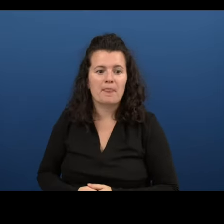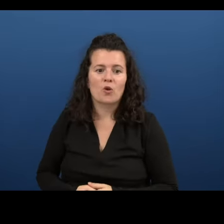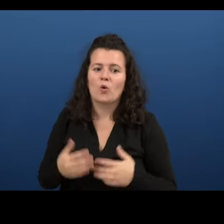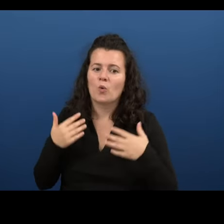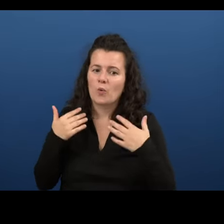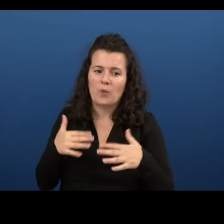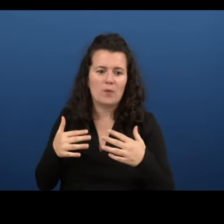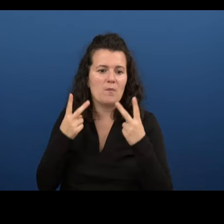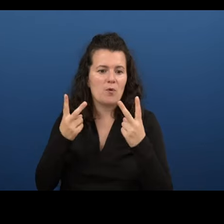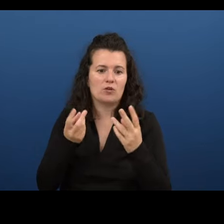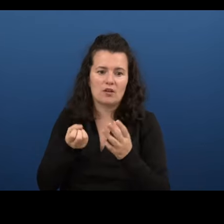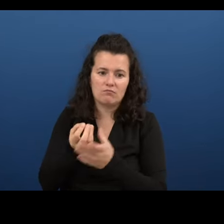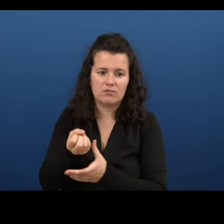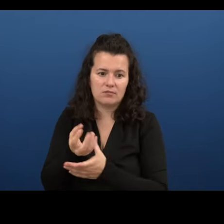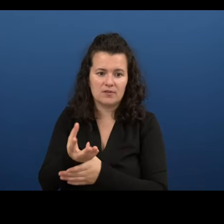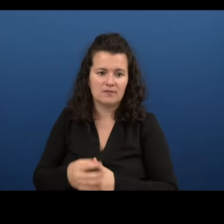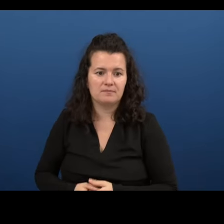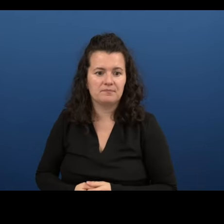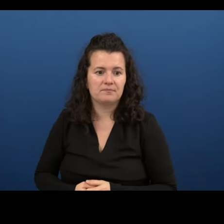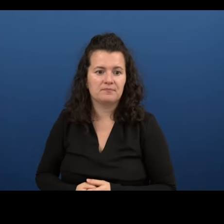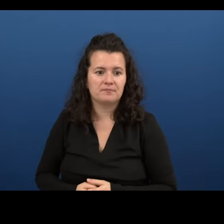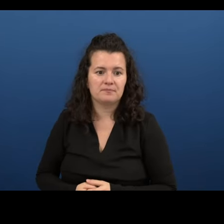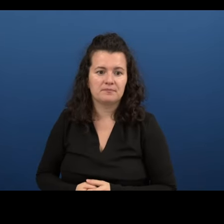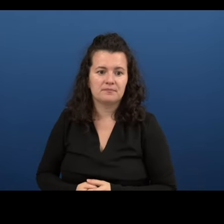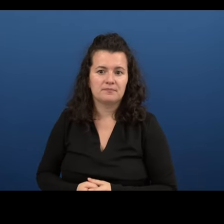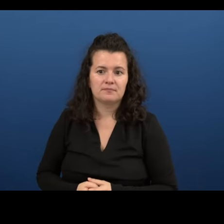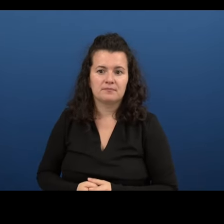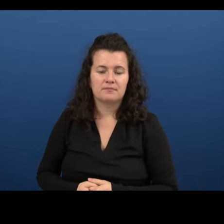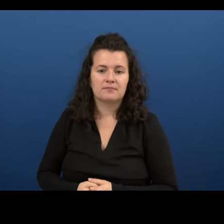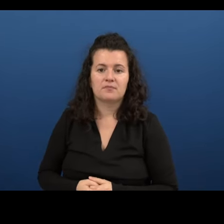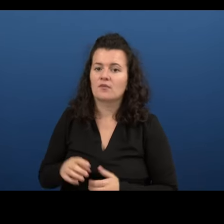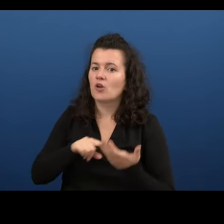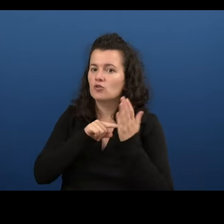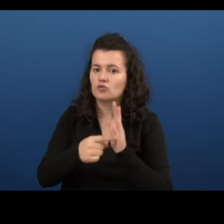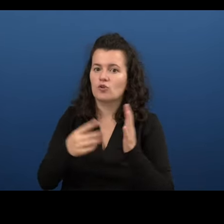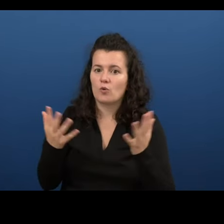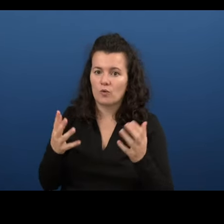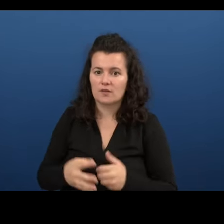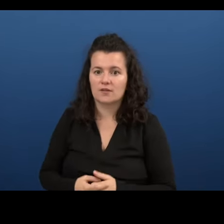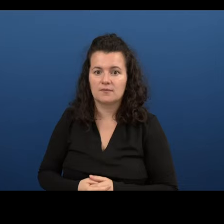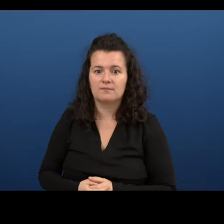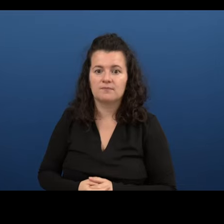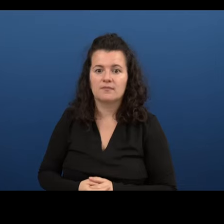15:58:52 No sir more police on to please Kansas use your advocate back to their experiment